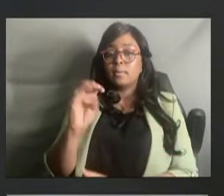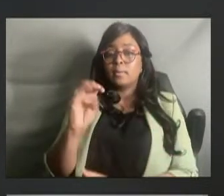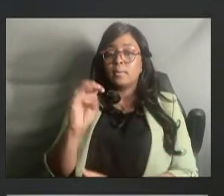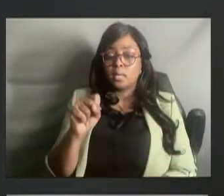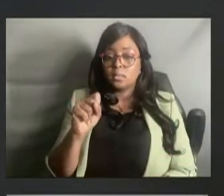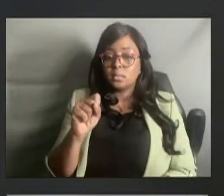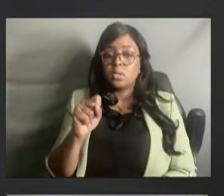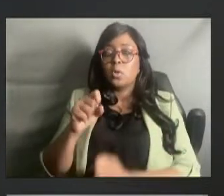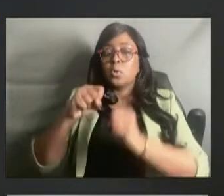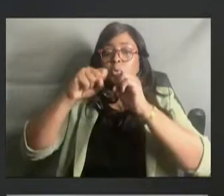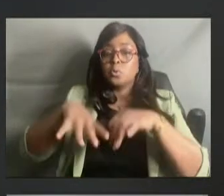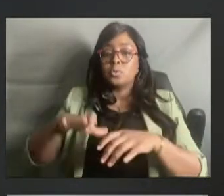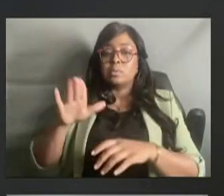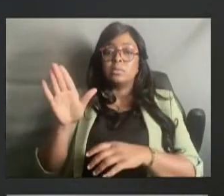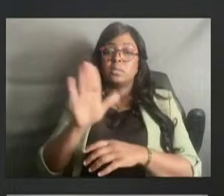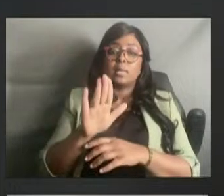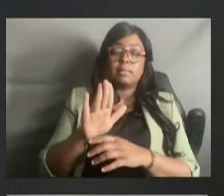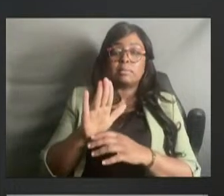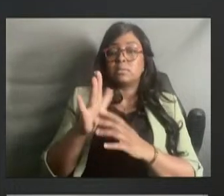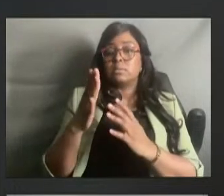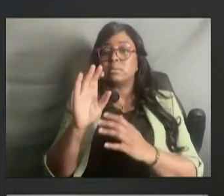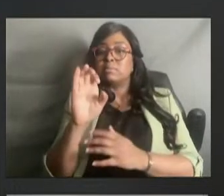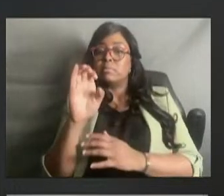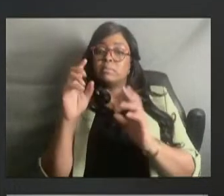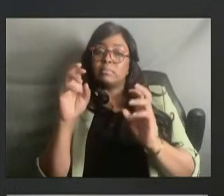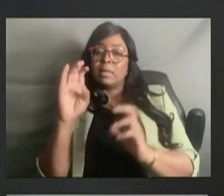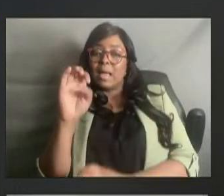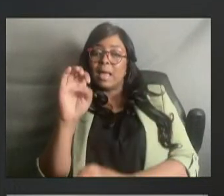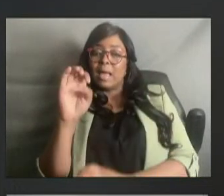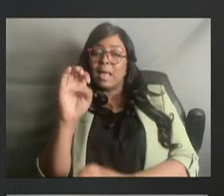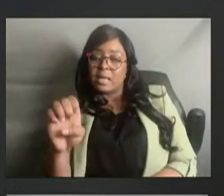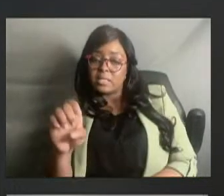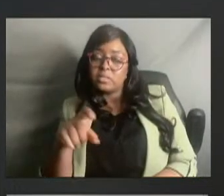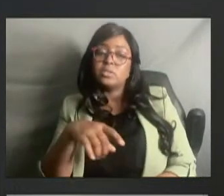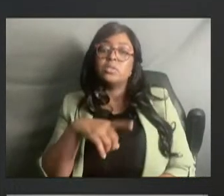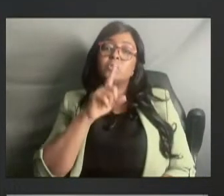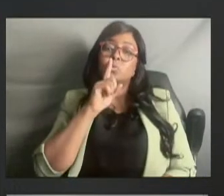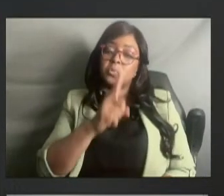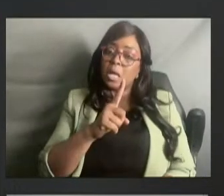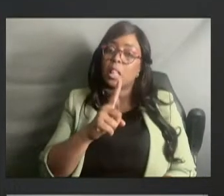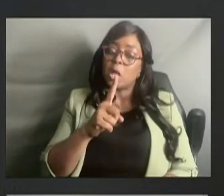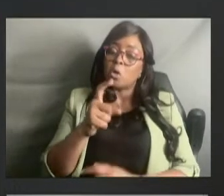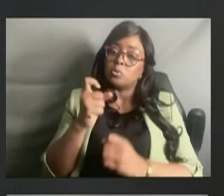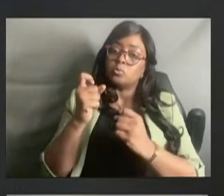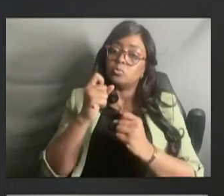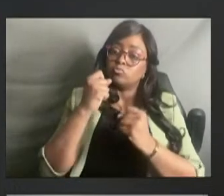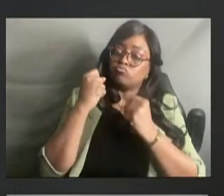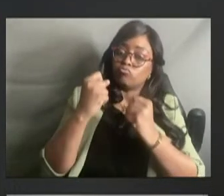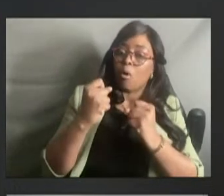from this fall, that was about